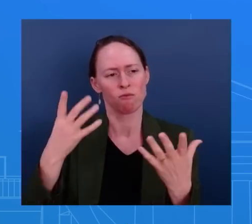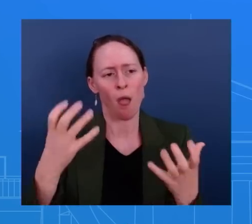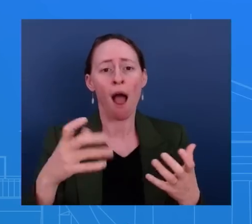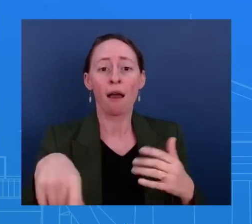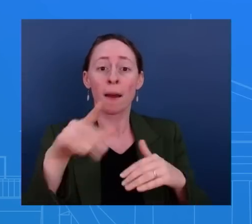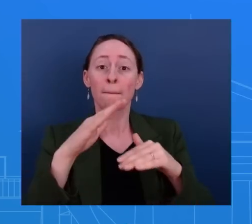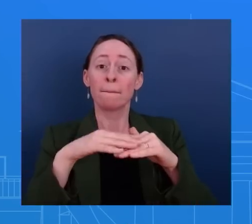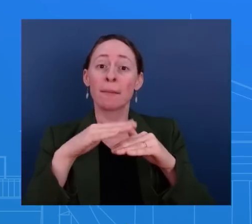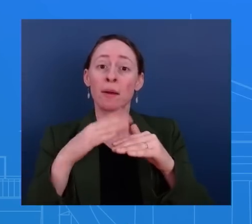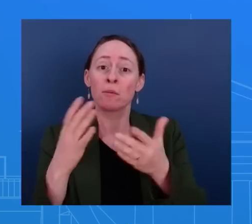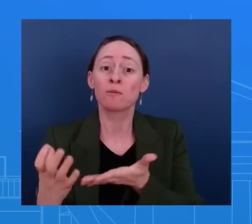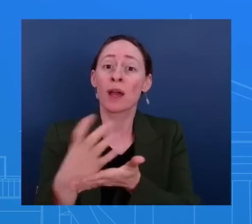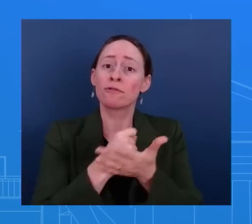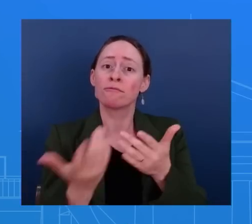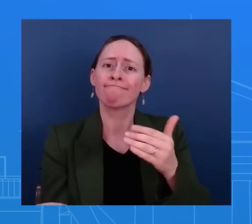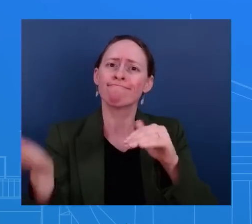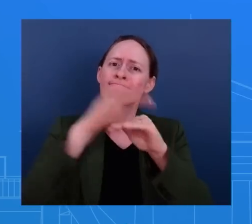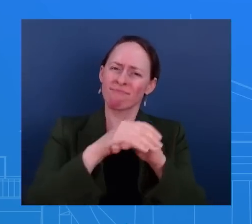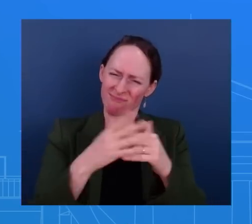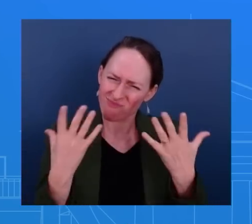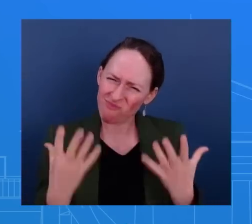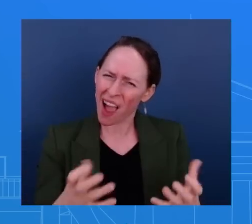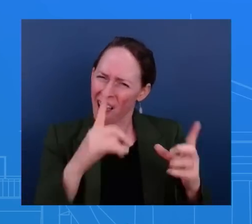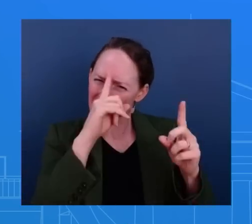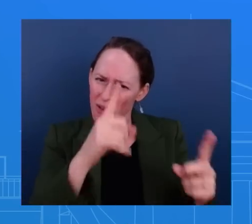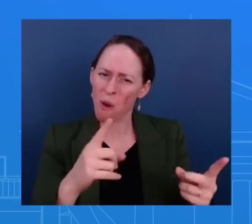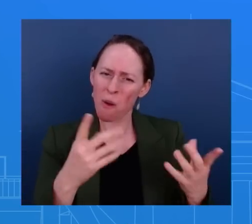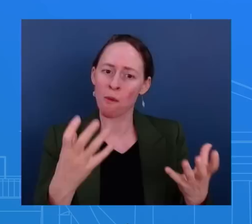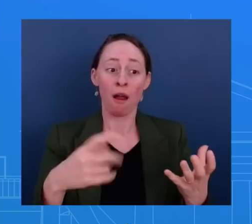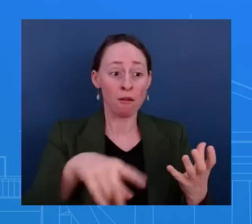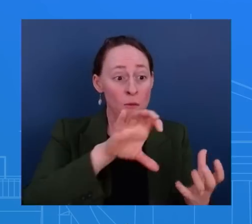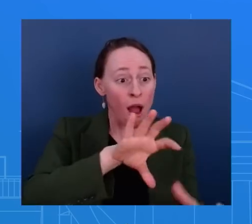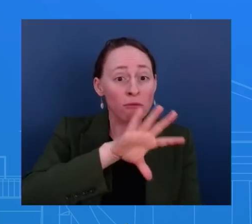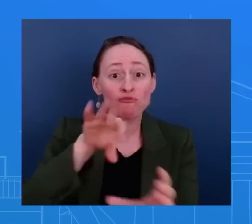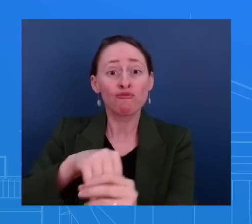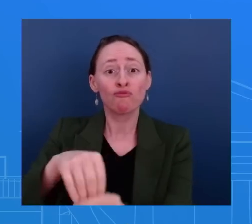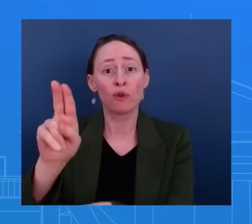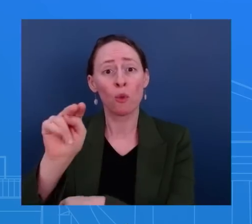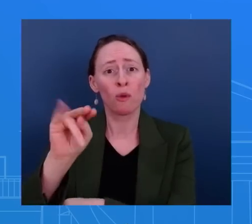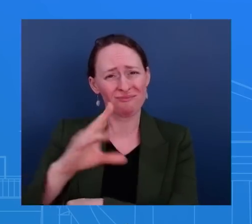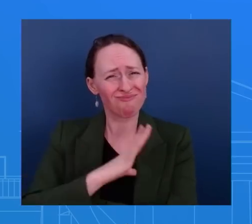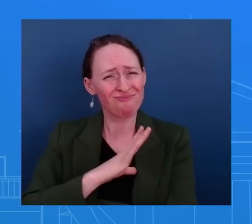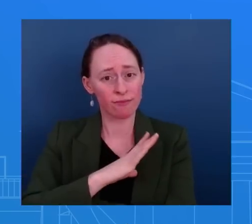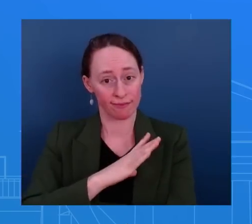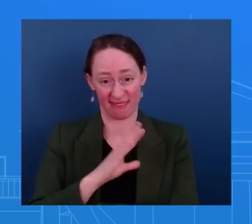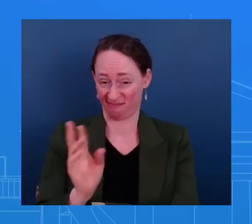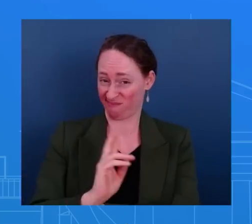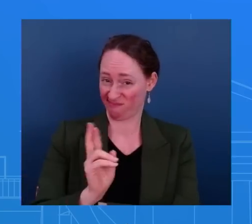This is something that Republican officials themselves, they oppose -- they have opposed. So, I think the question really is: